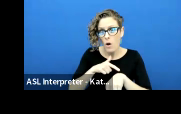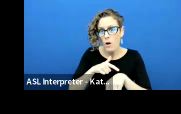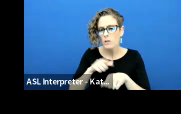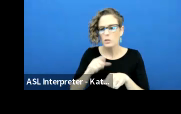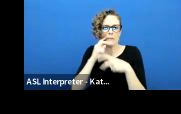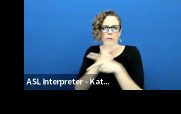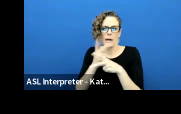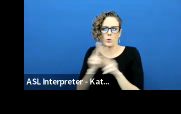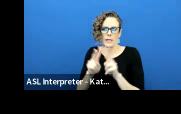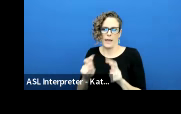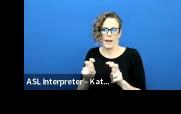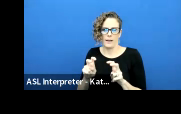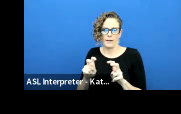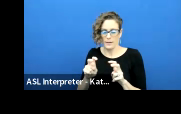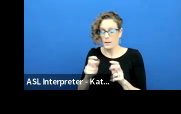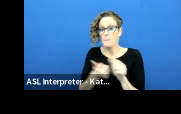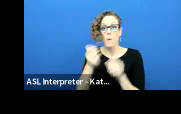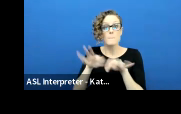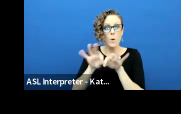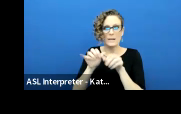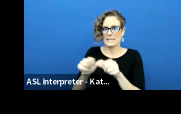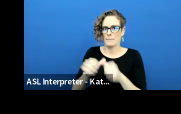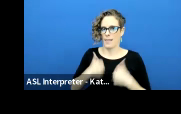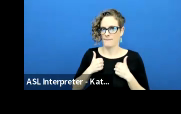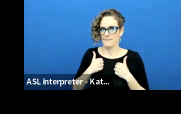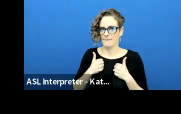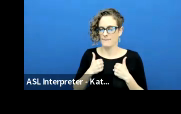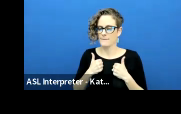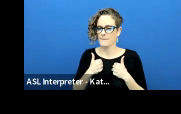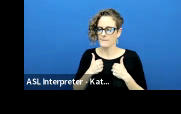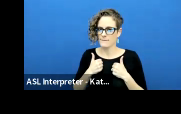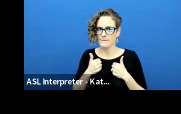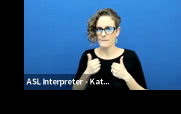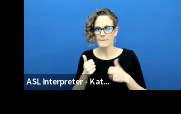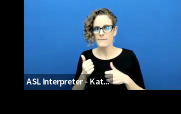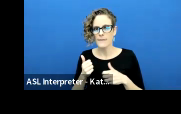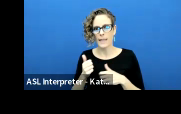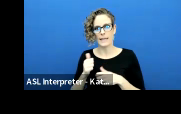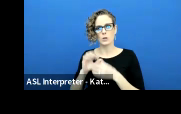the the most important things to keep alive and then you can base your decisions on that another